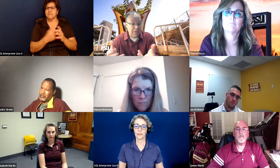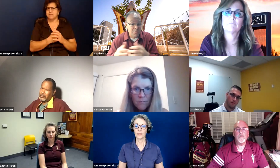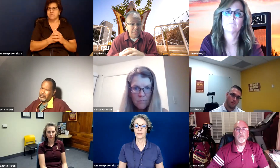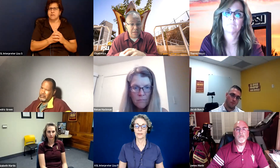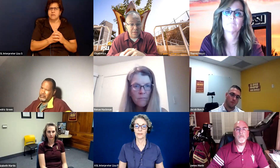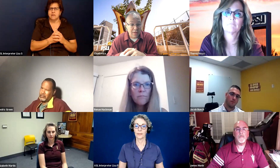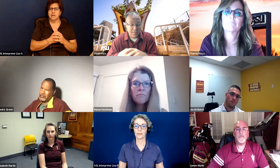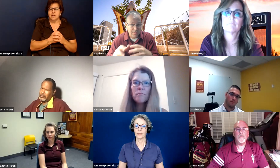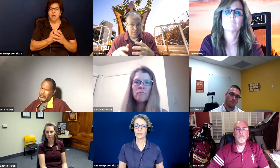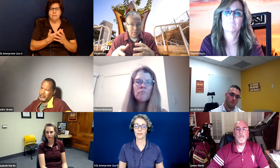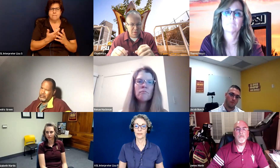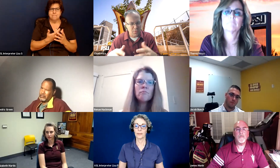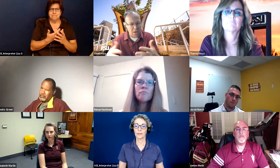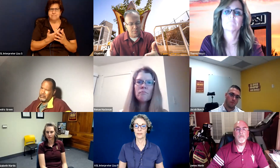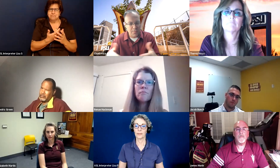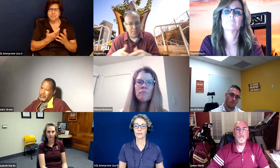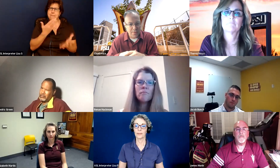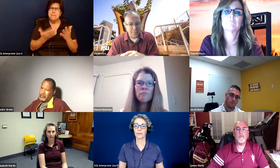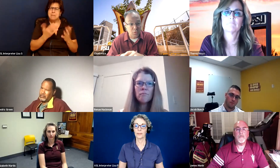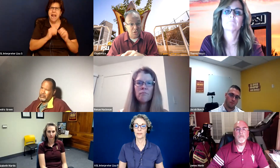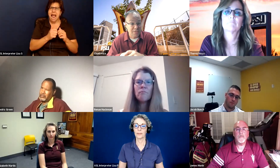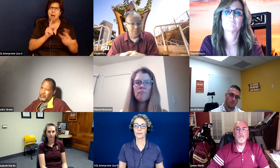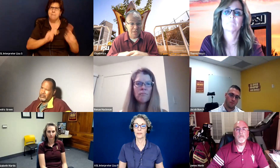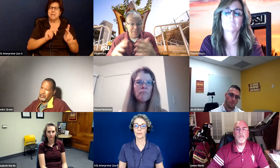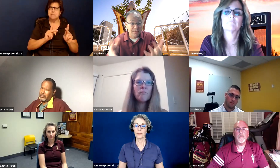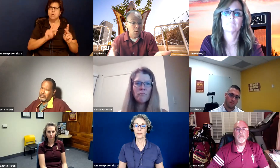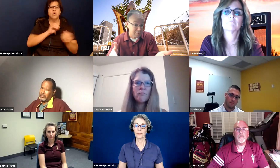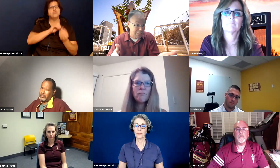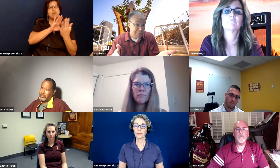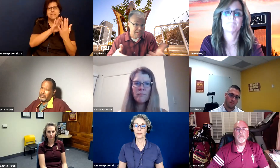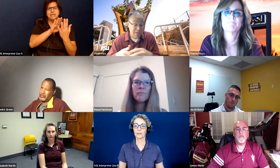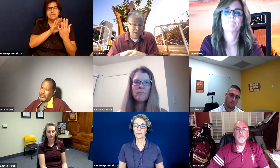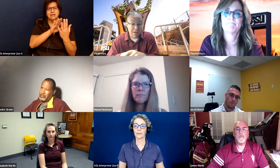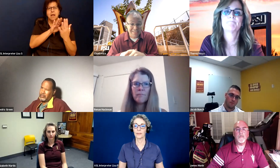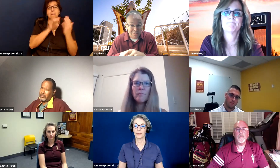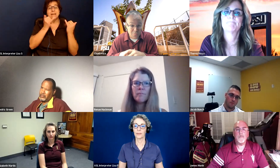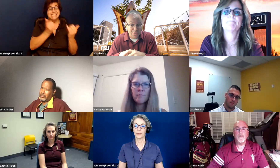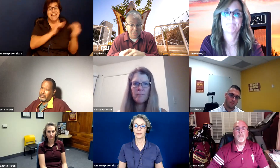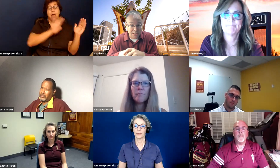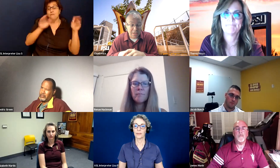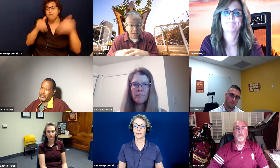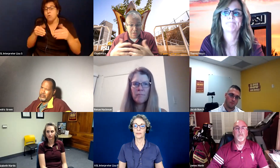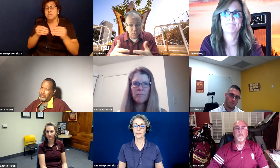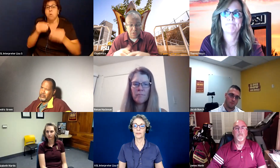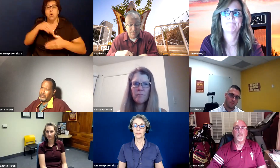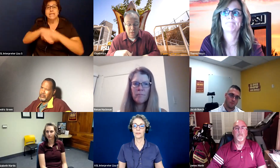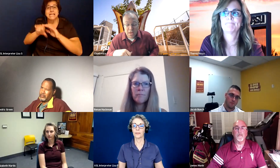can be maybe the way that people might be able to address it because the focus is on accessibility and inclusion.